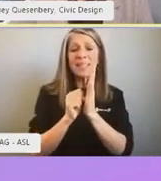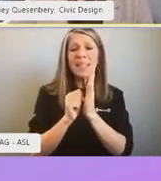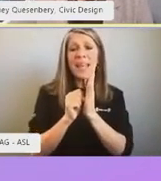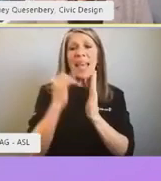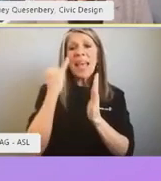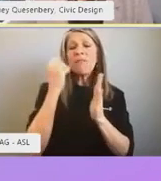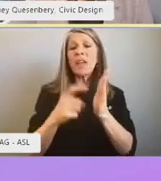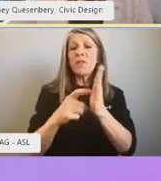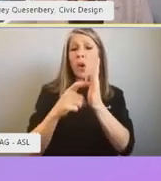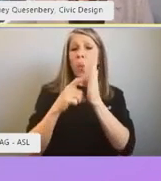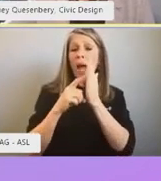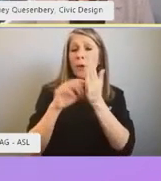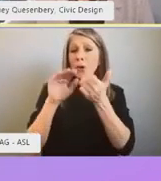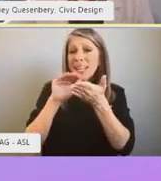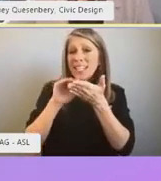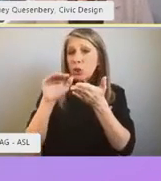that it is traditionally in most